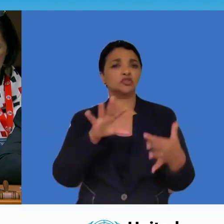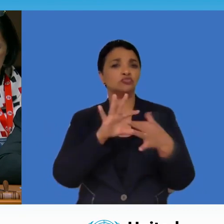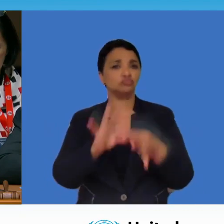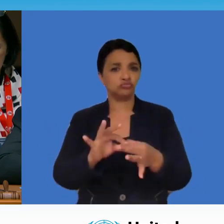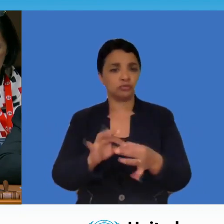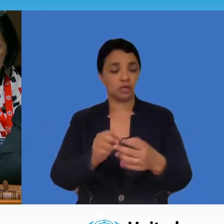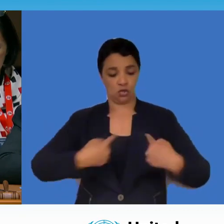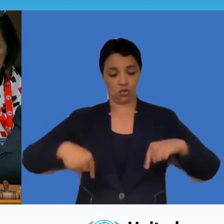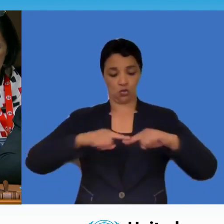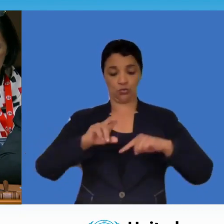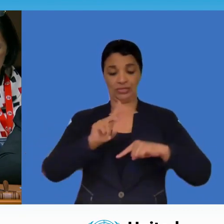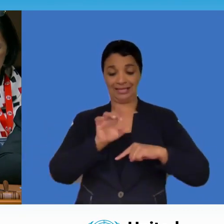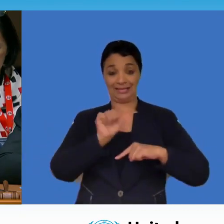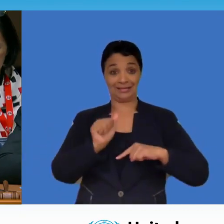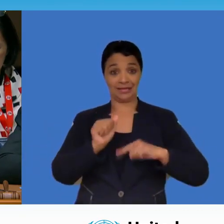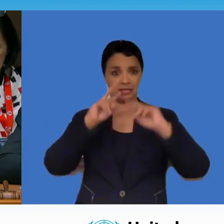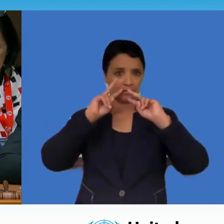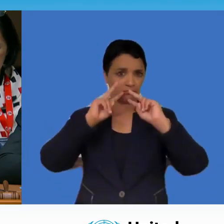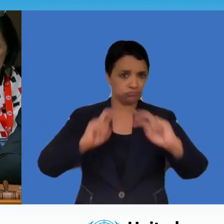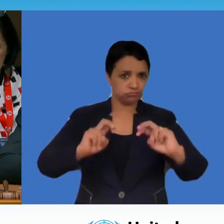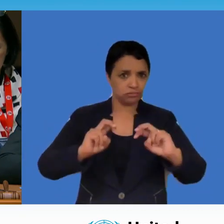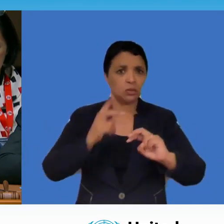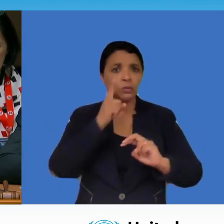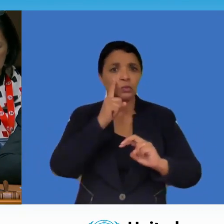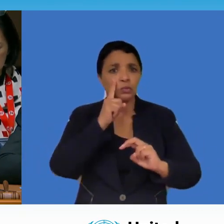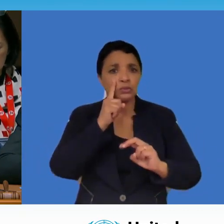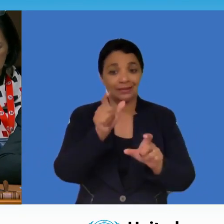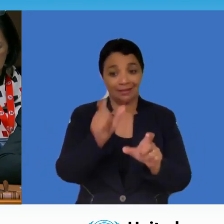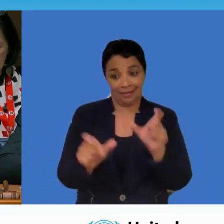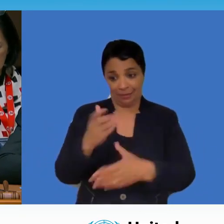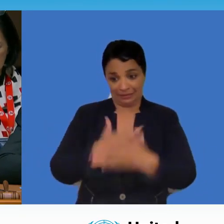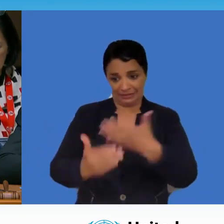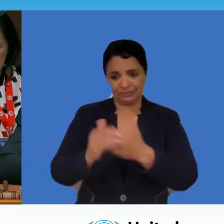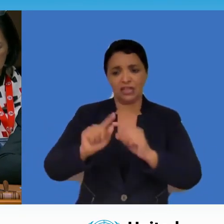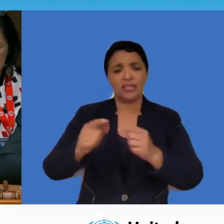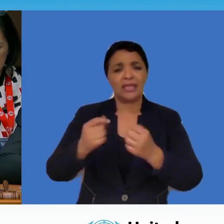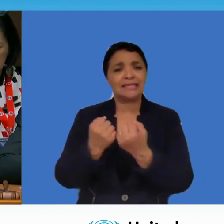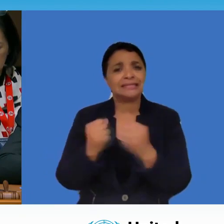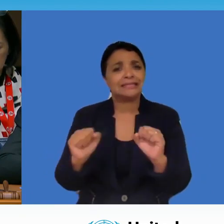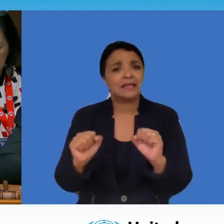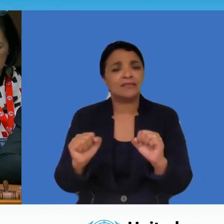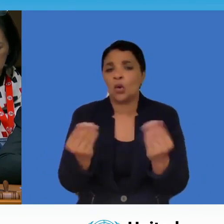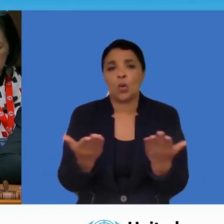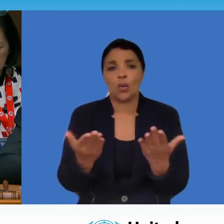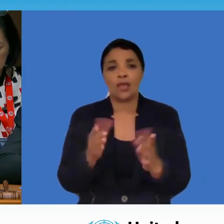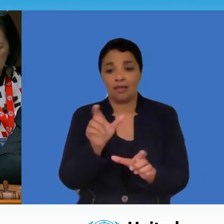of the convention Desa undertook a study on the protection and safety of persons with disabilities